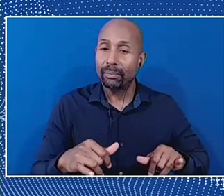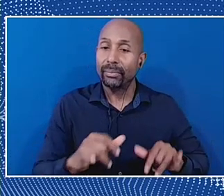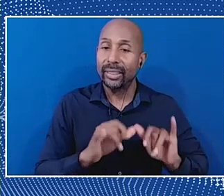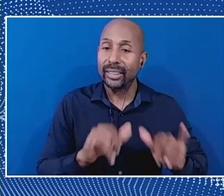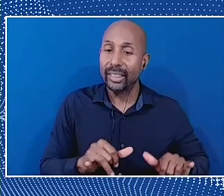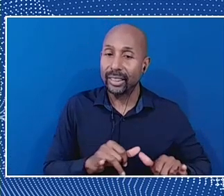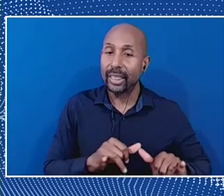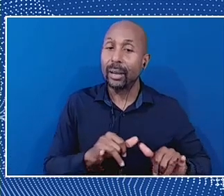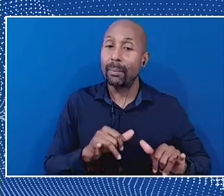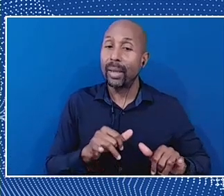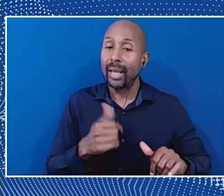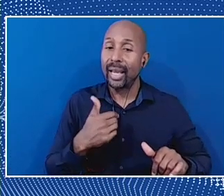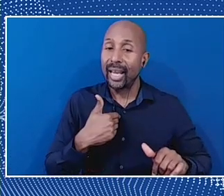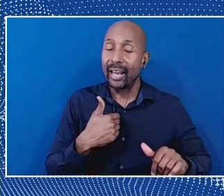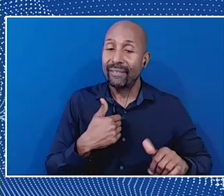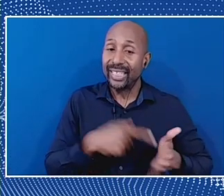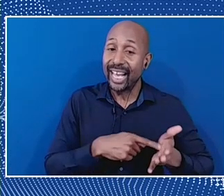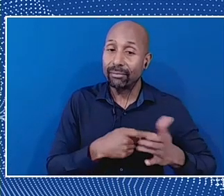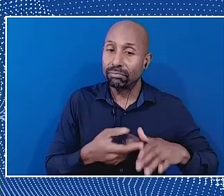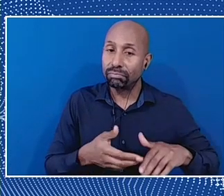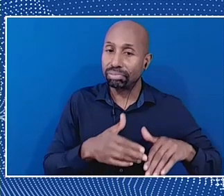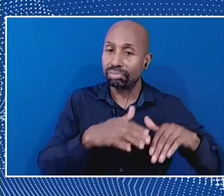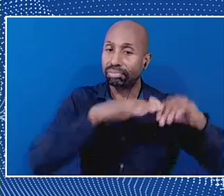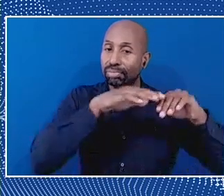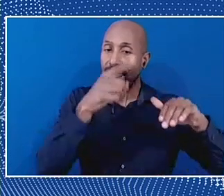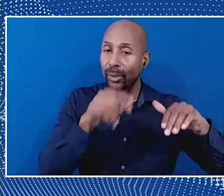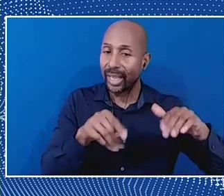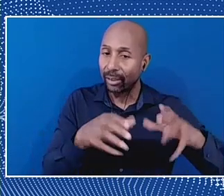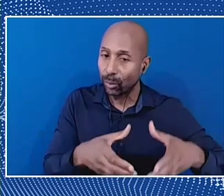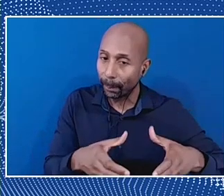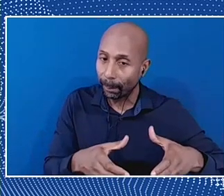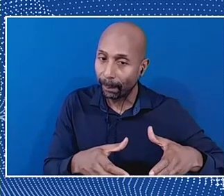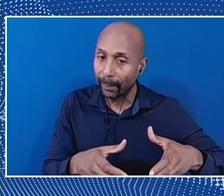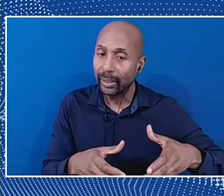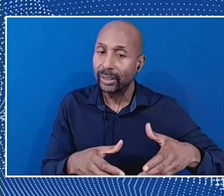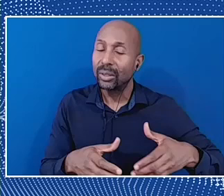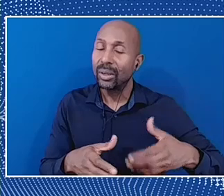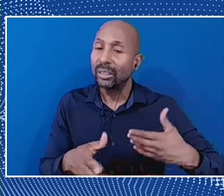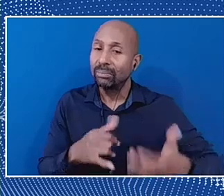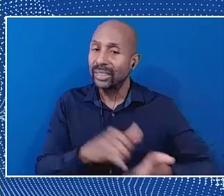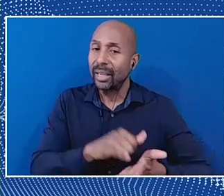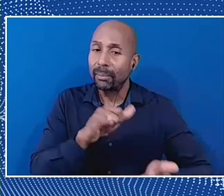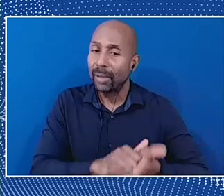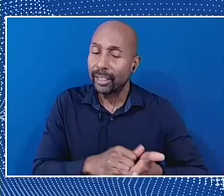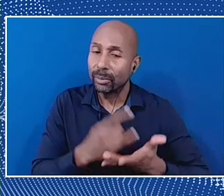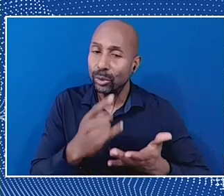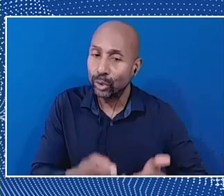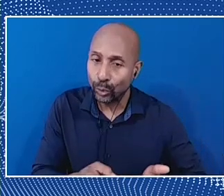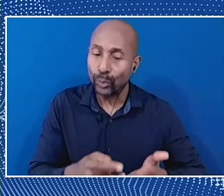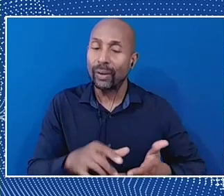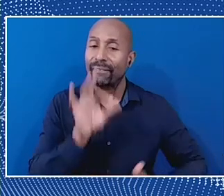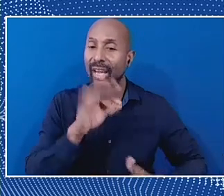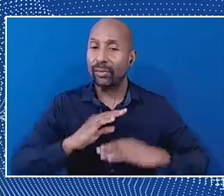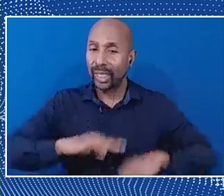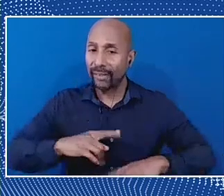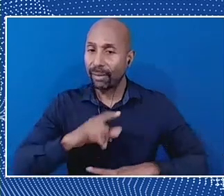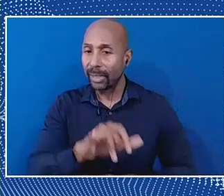near impossible weather- to weather through. We must do better. The relief that we've seen, and the rules